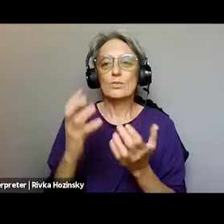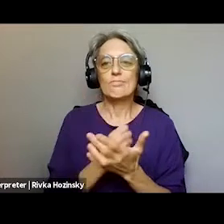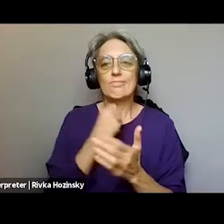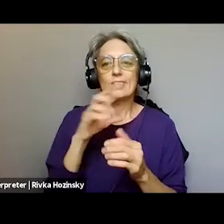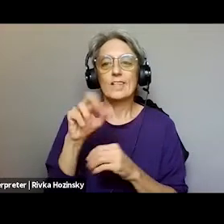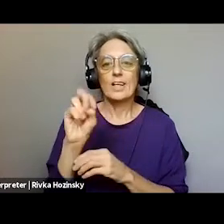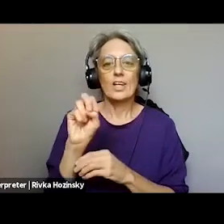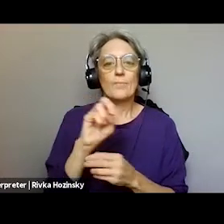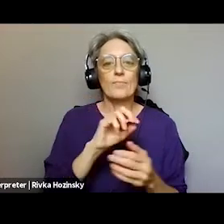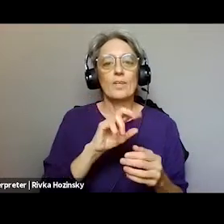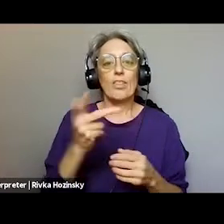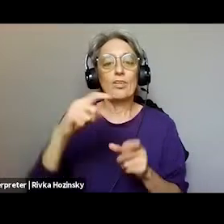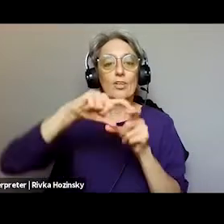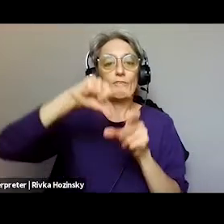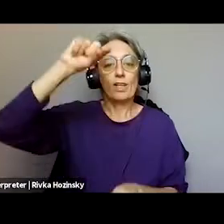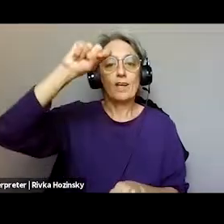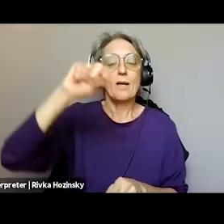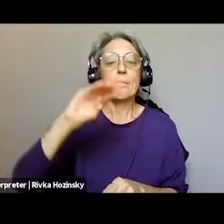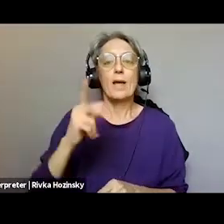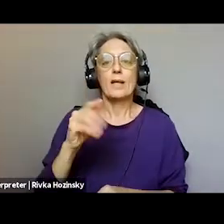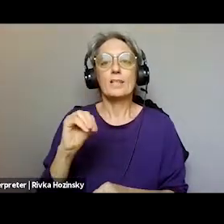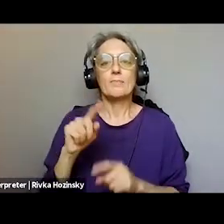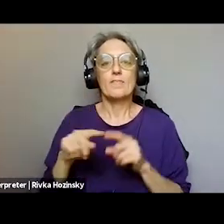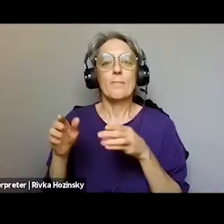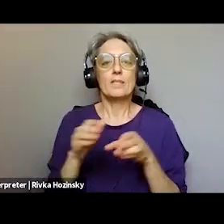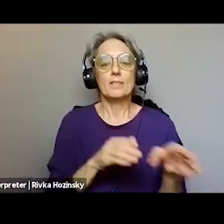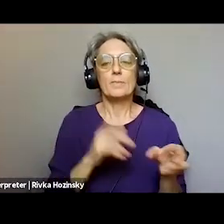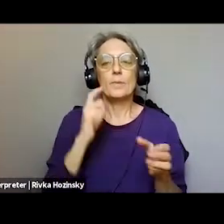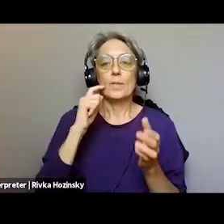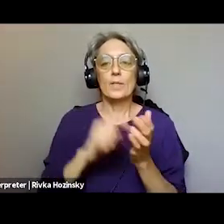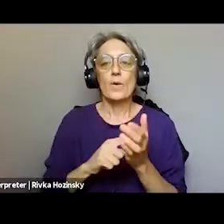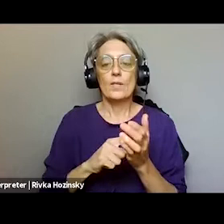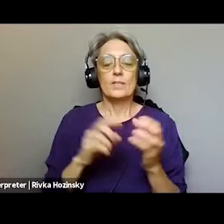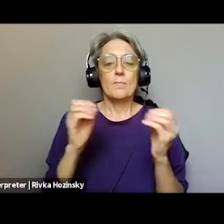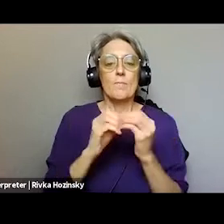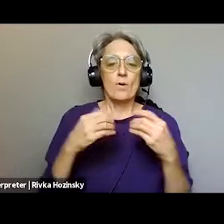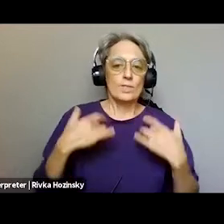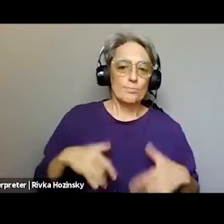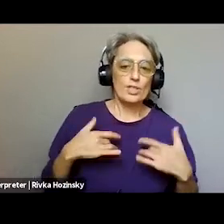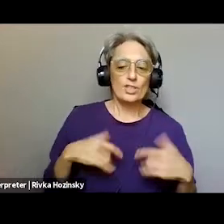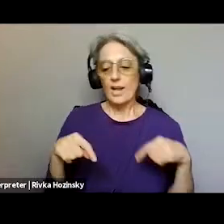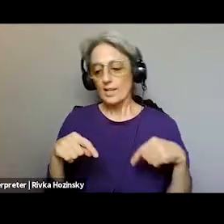third rectangle. Often we see more depression and anxiety preventable medical conditions unrelated